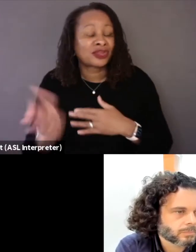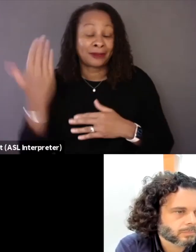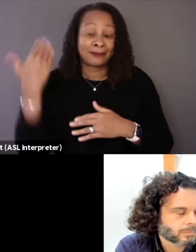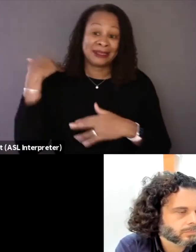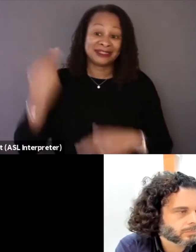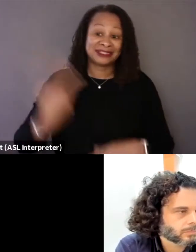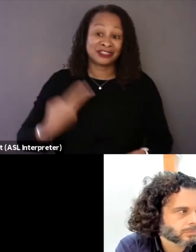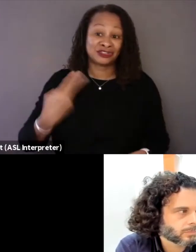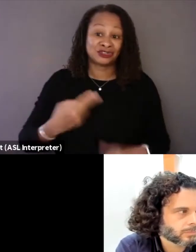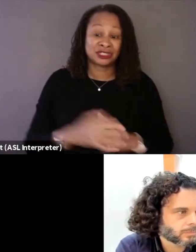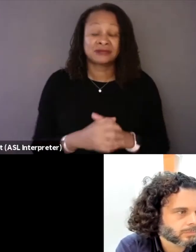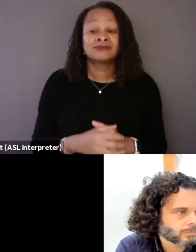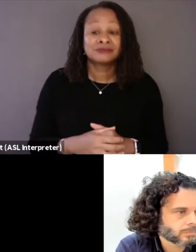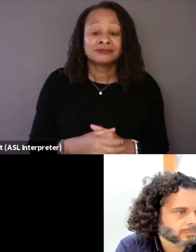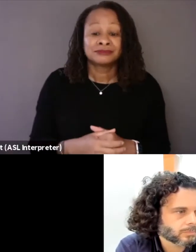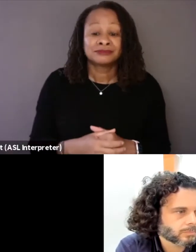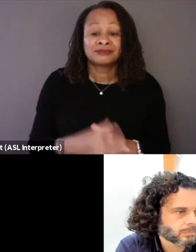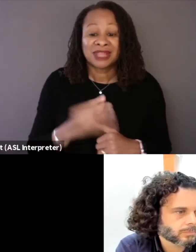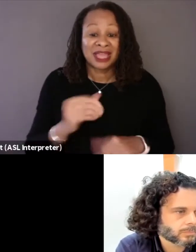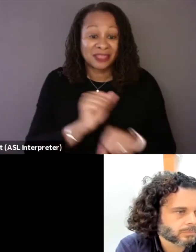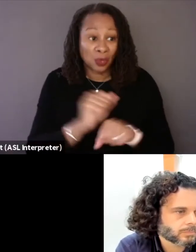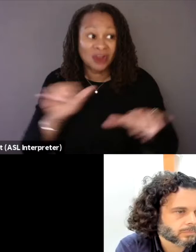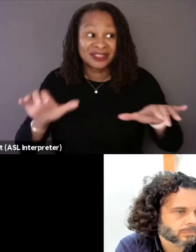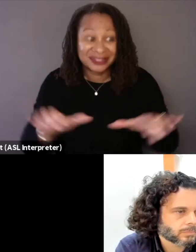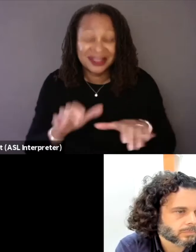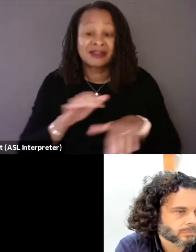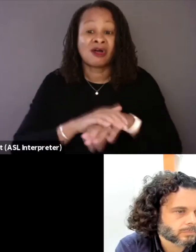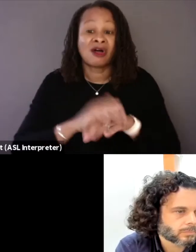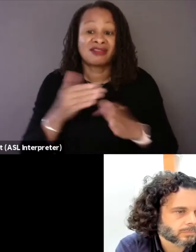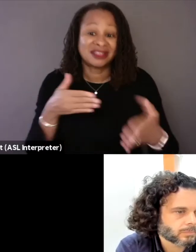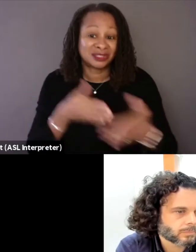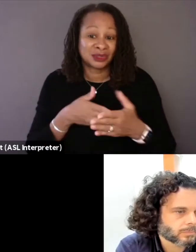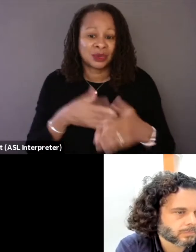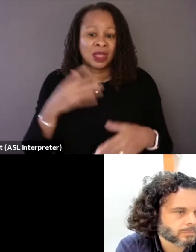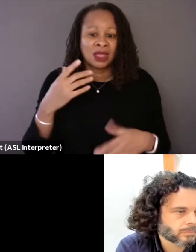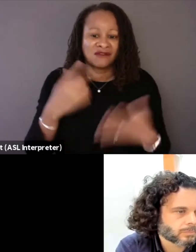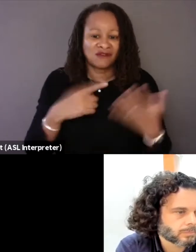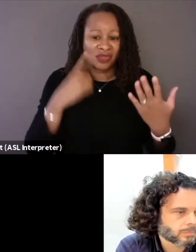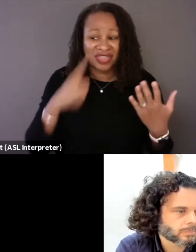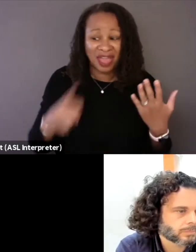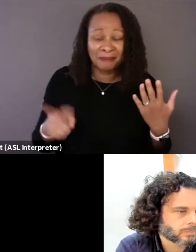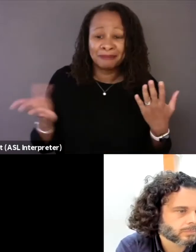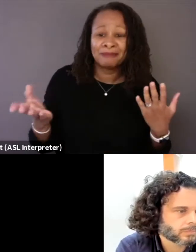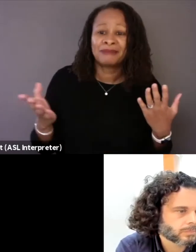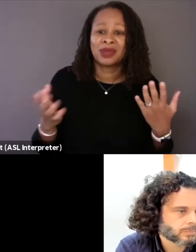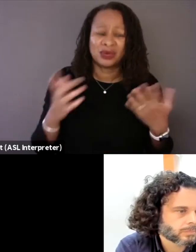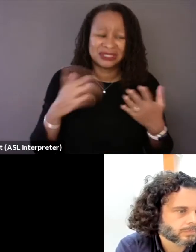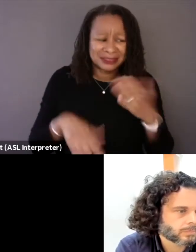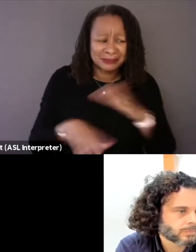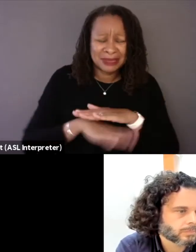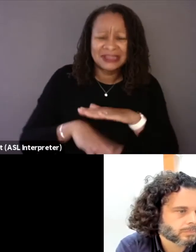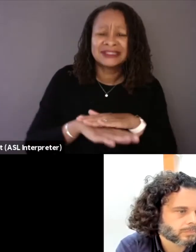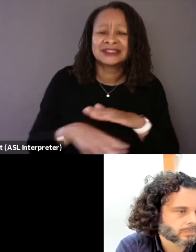and, and the work that they've done, what is for them, the nuts and bolts of this lawsuit and